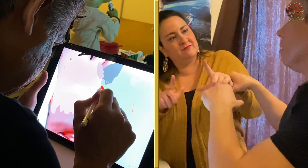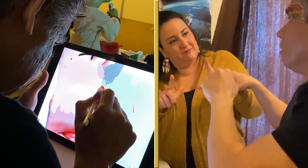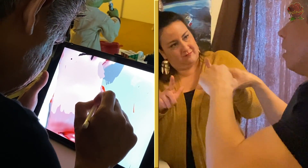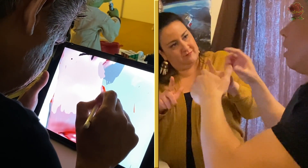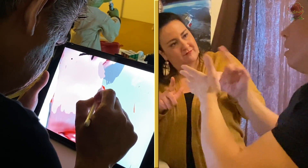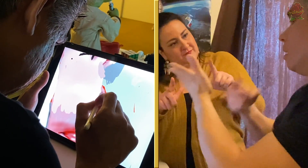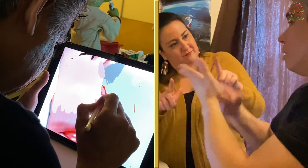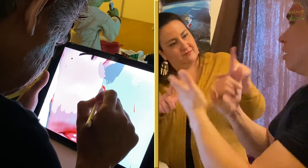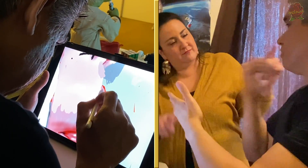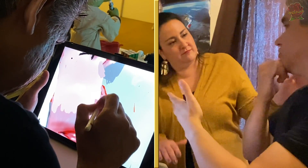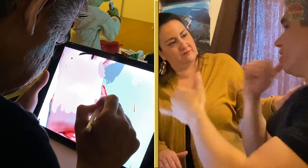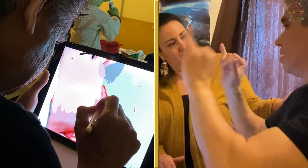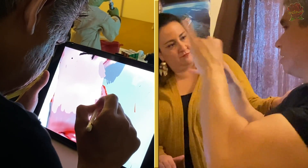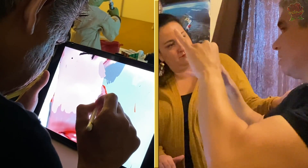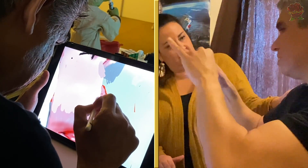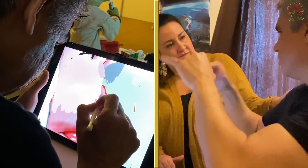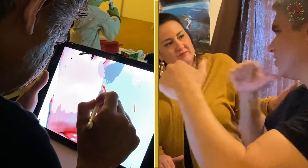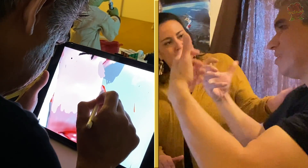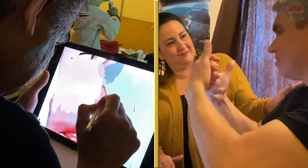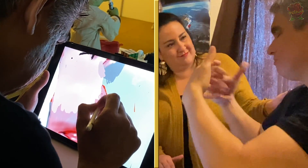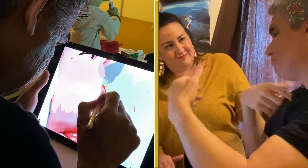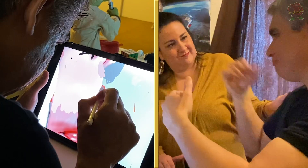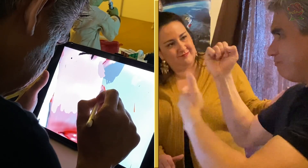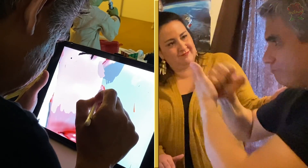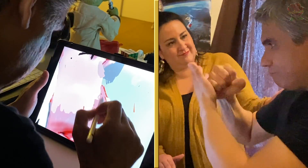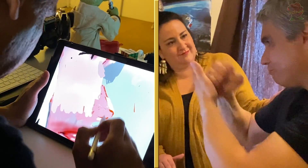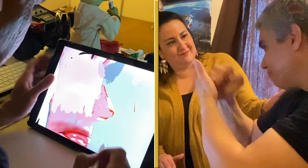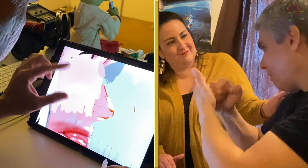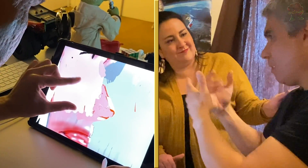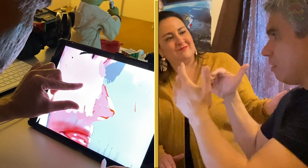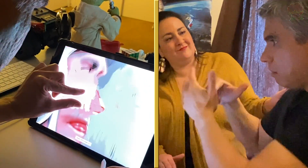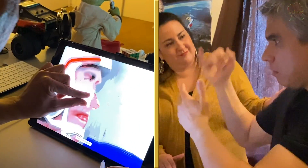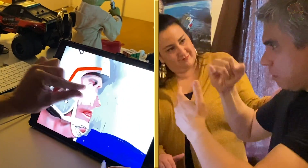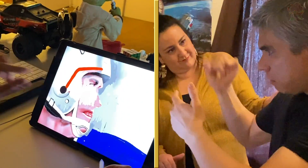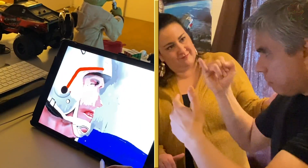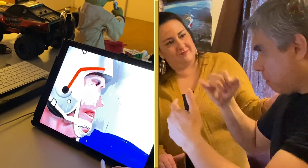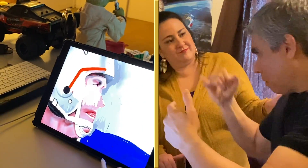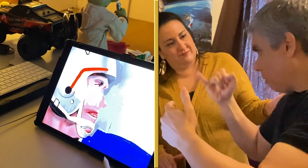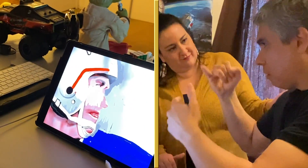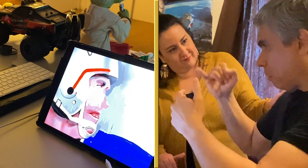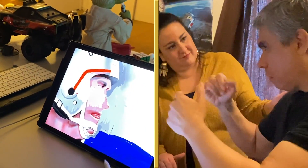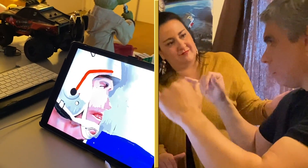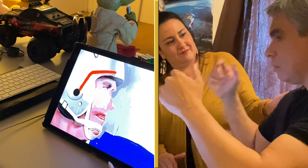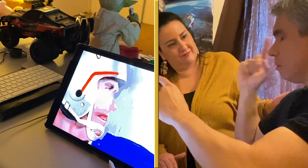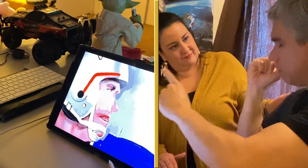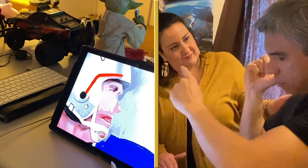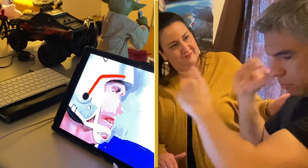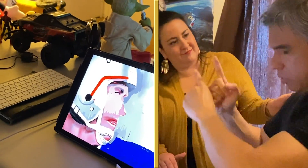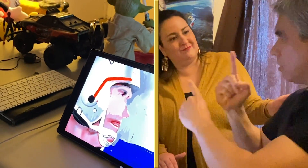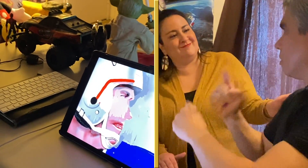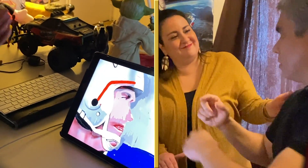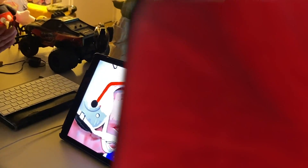Sometimes I make a mistake and the sizes don't match so I start over and work on it until it's right.